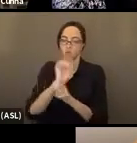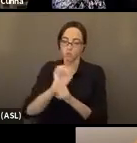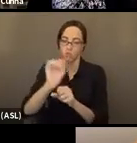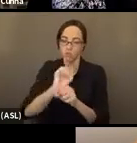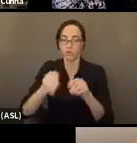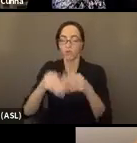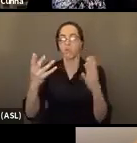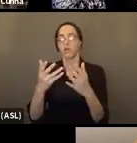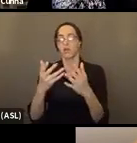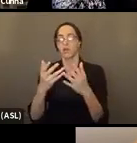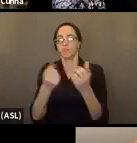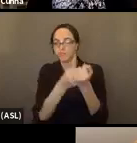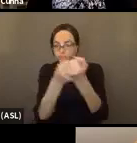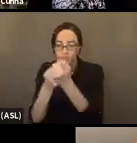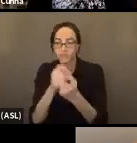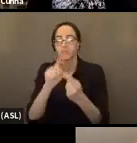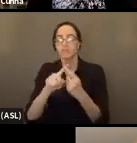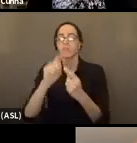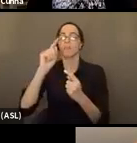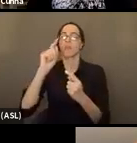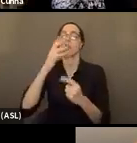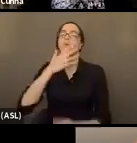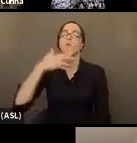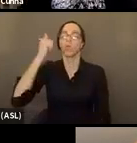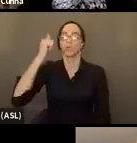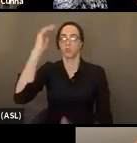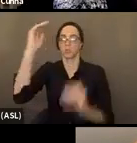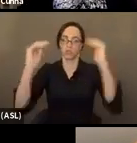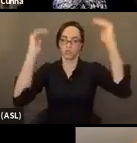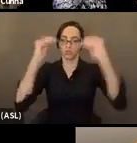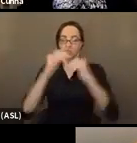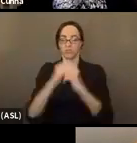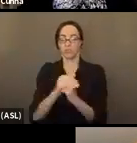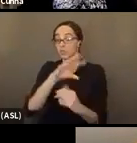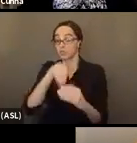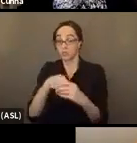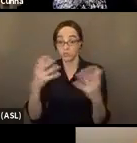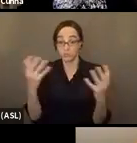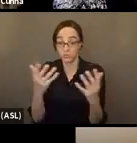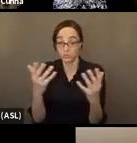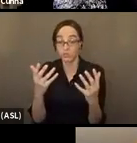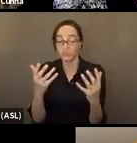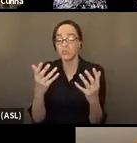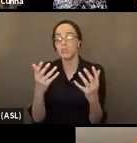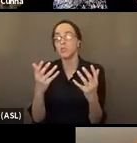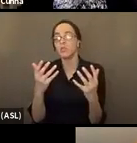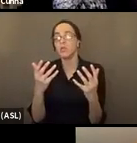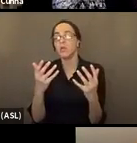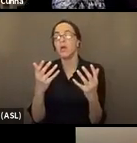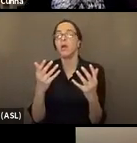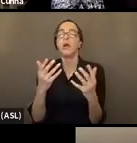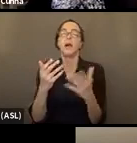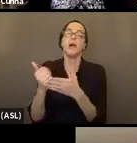included things like helping people get their their wheelchair or canes or walkers